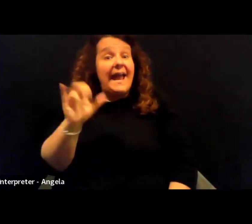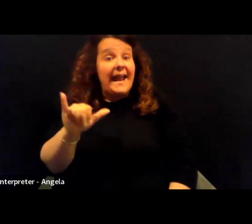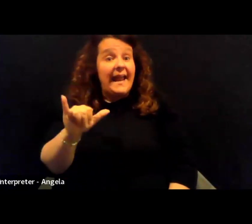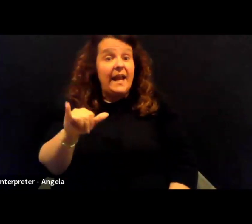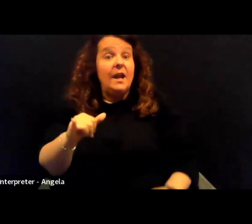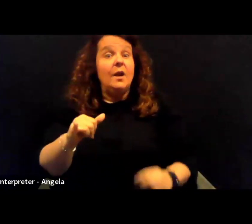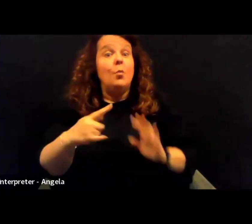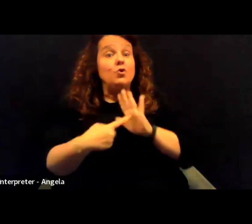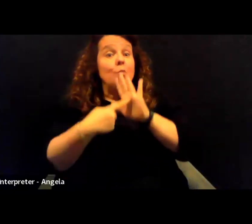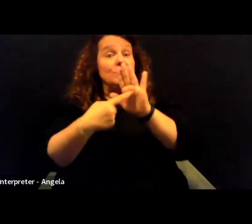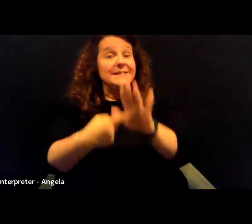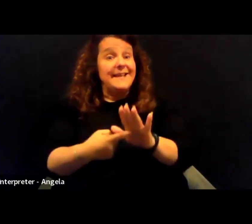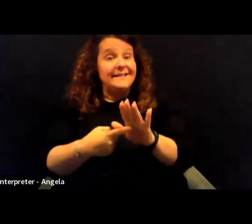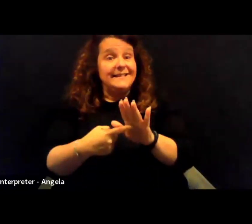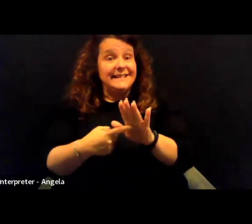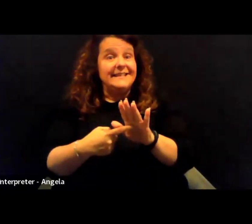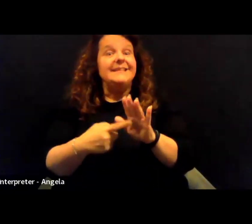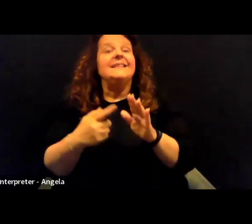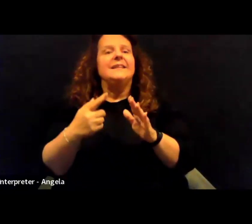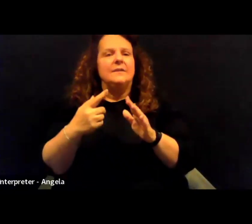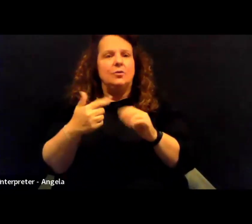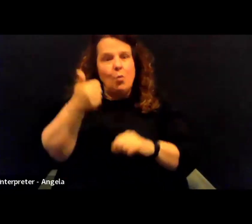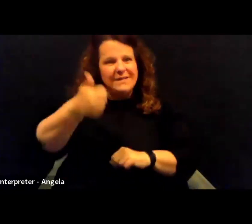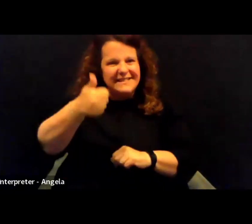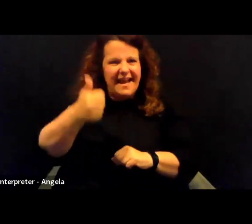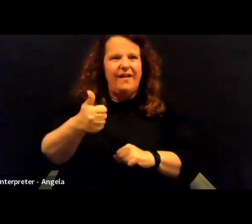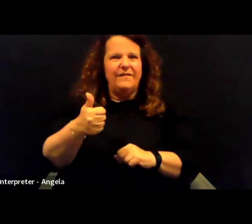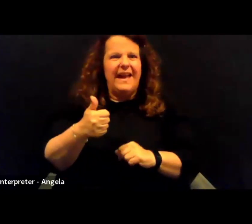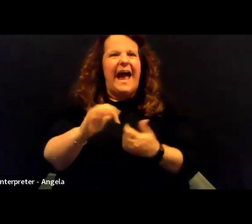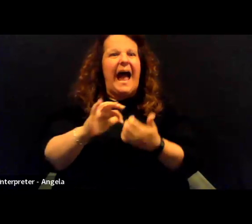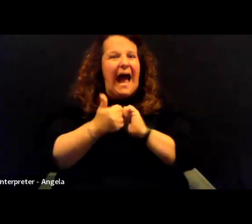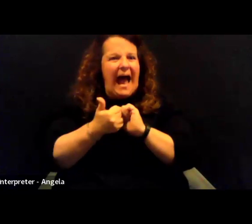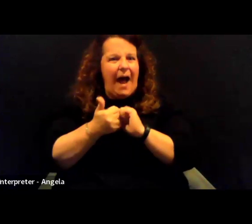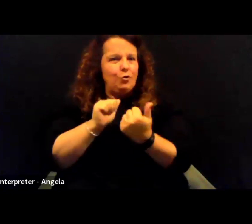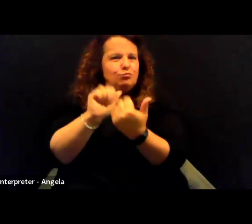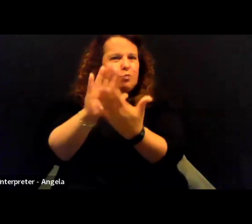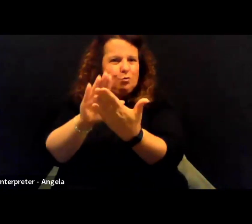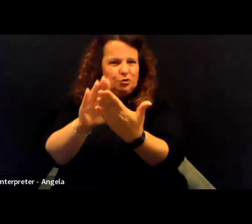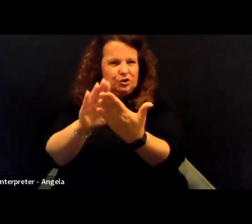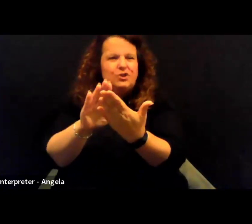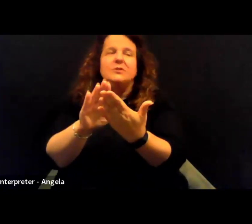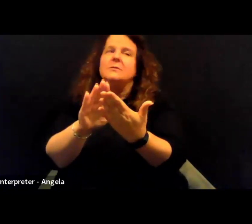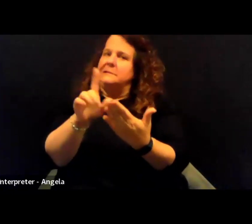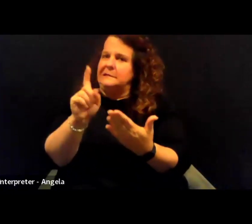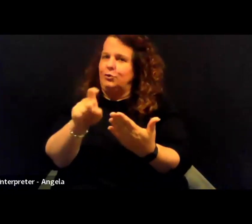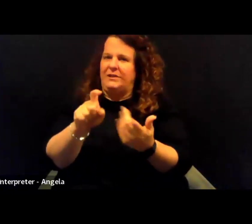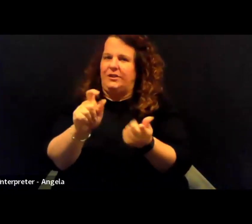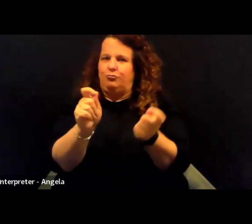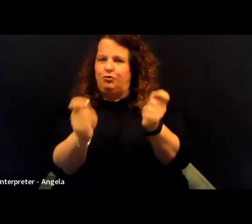change some of these tonal things, and you've gotta improve these organizational practices.